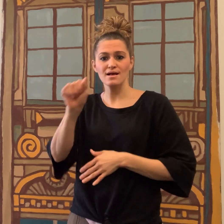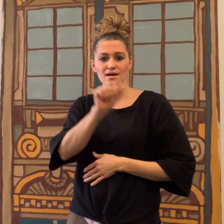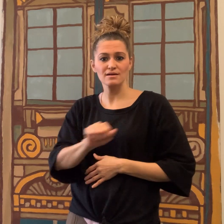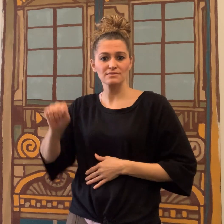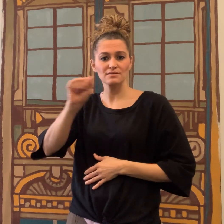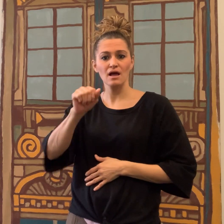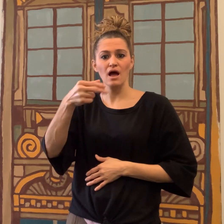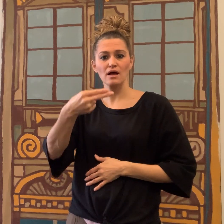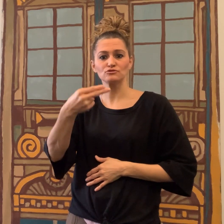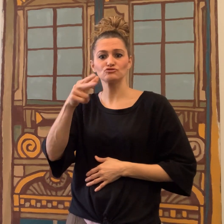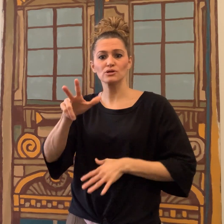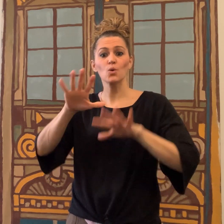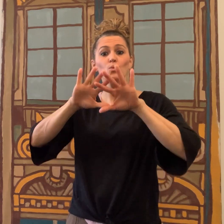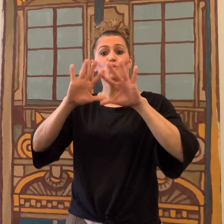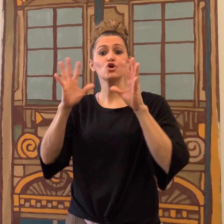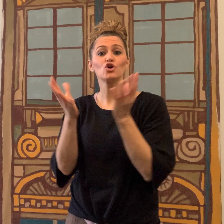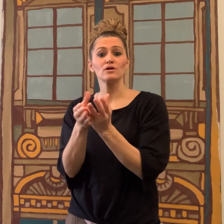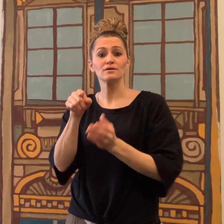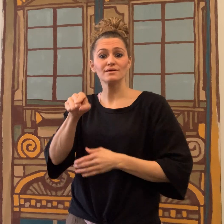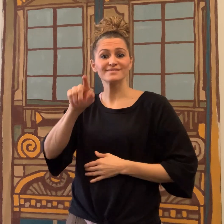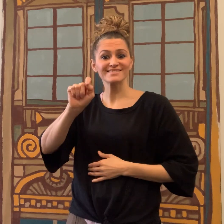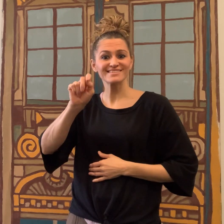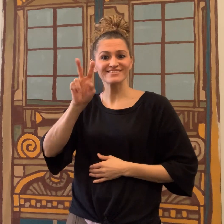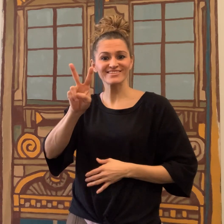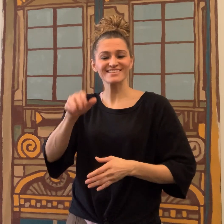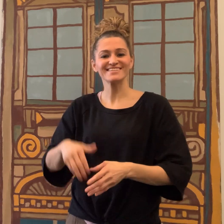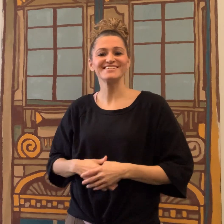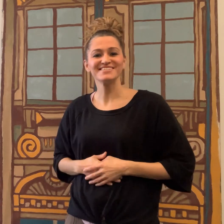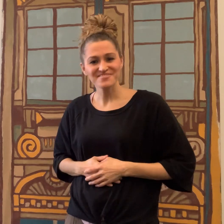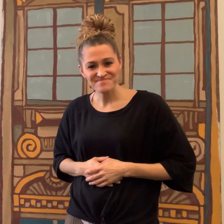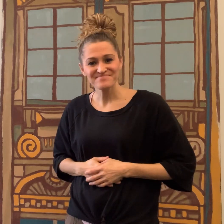to deafwire@h3world.tv.